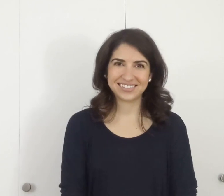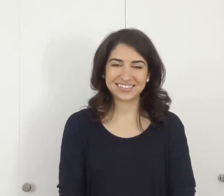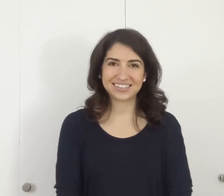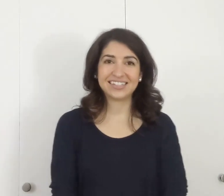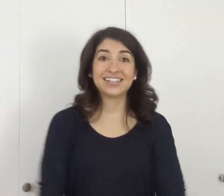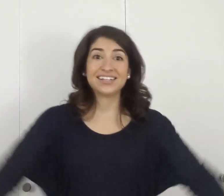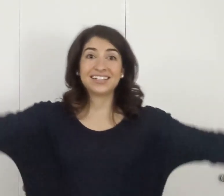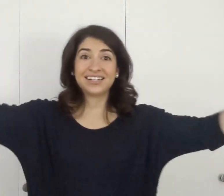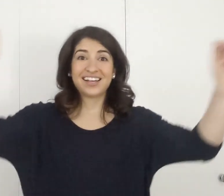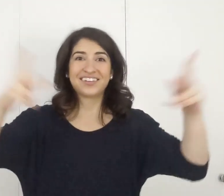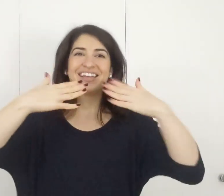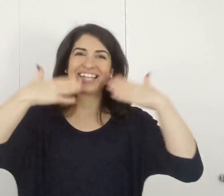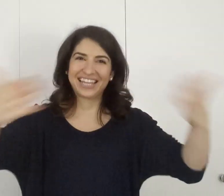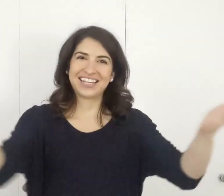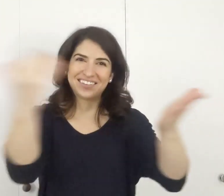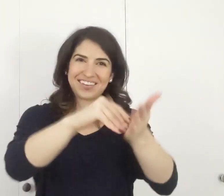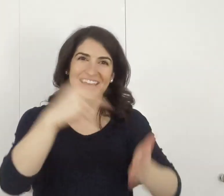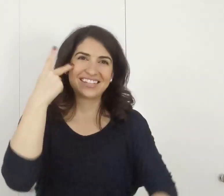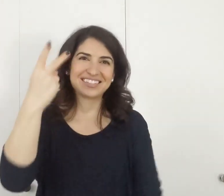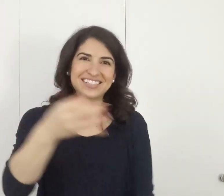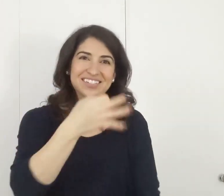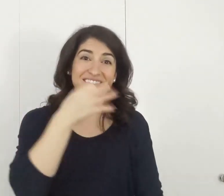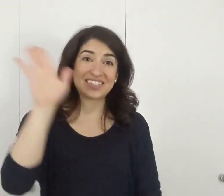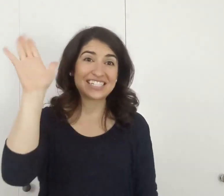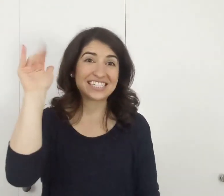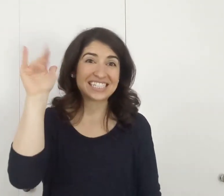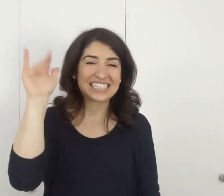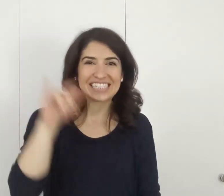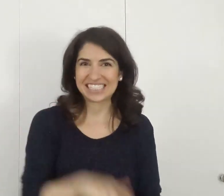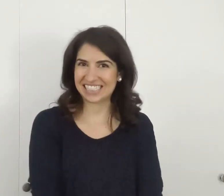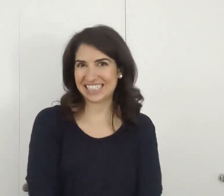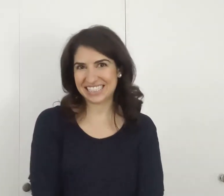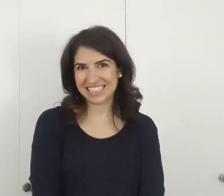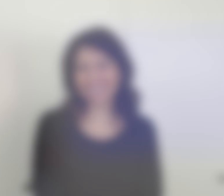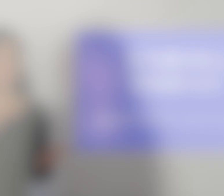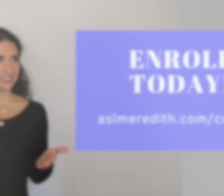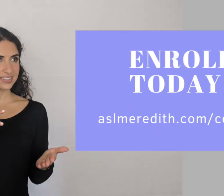Okay! Thank you again, and I'll see you soon. Bye!